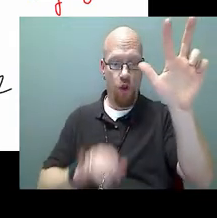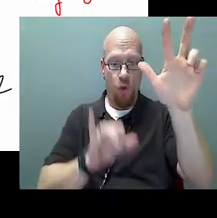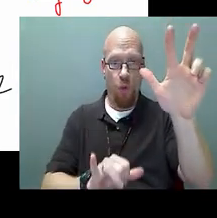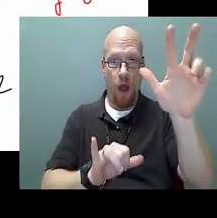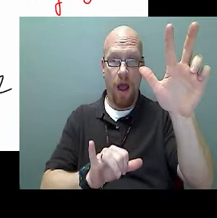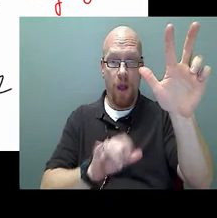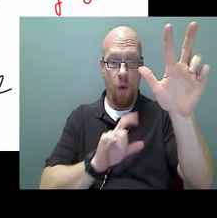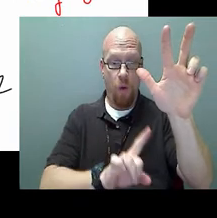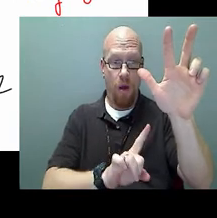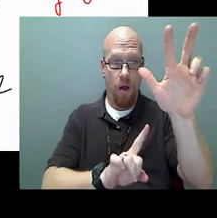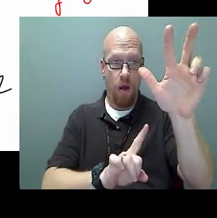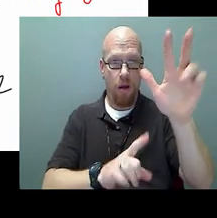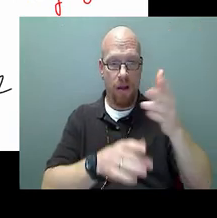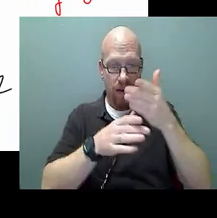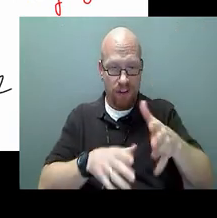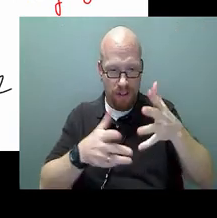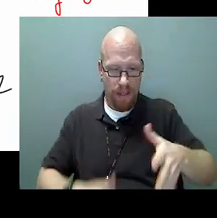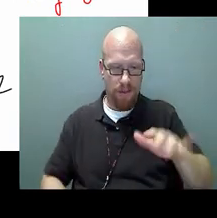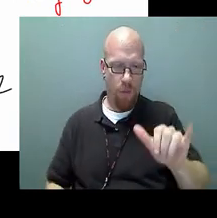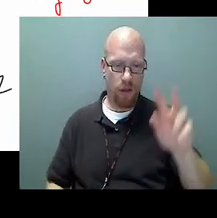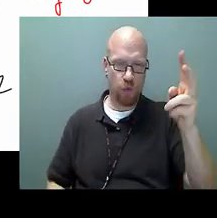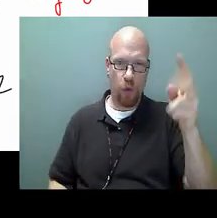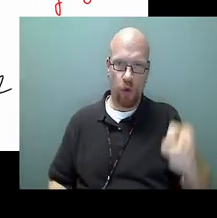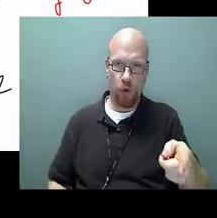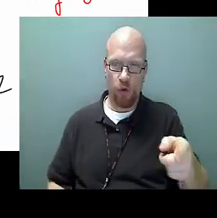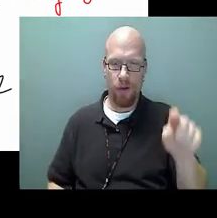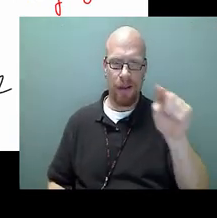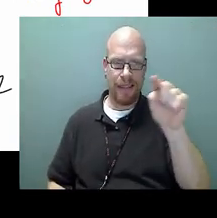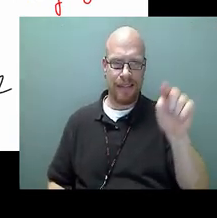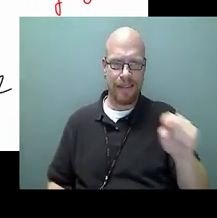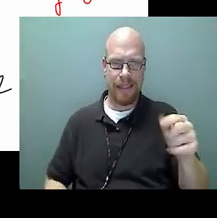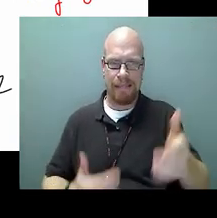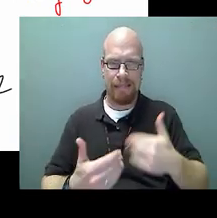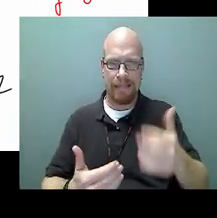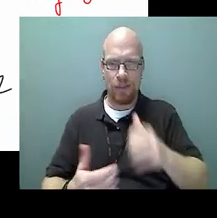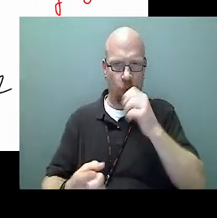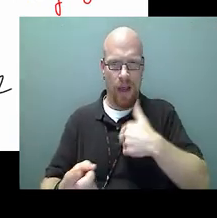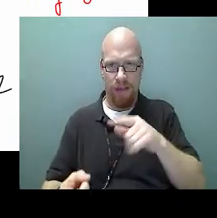Then x squared divided by x. x to the first power is the answer.